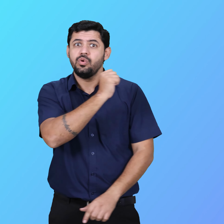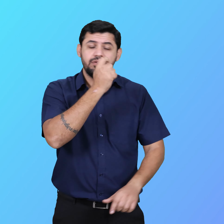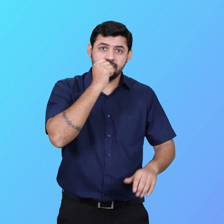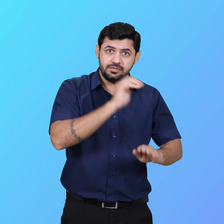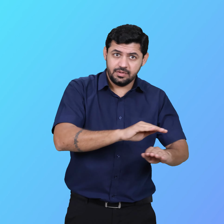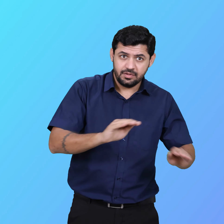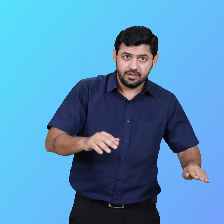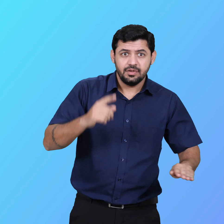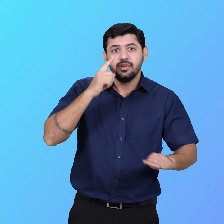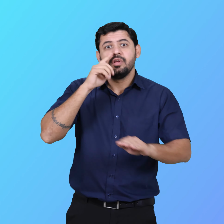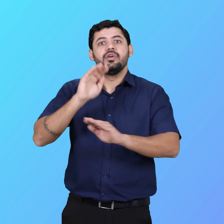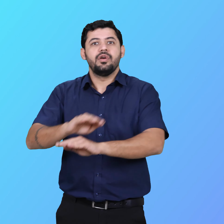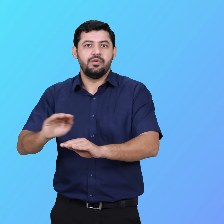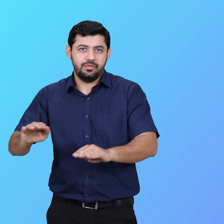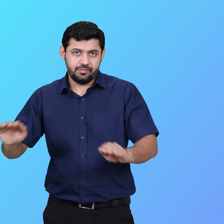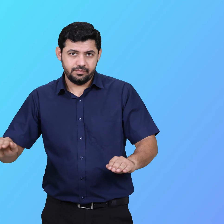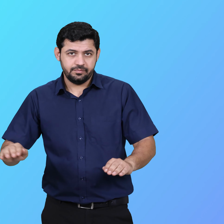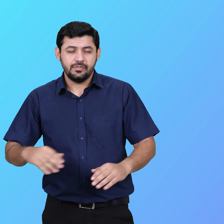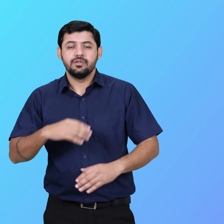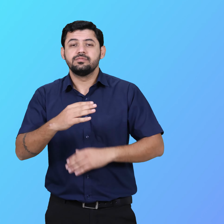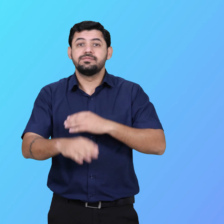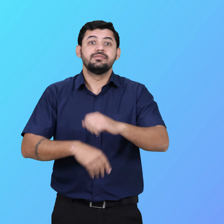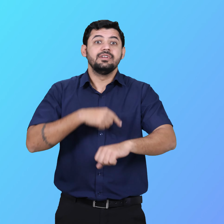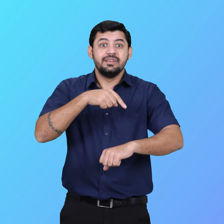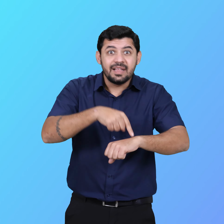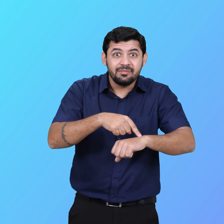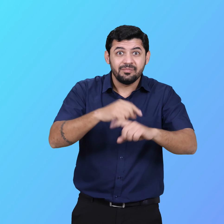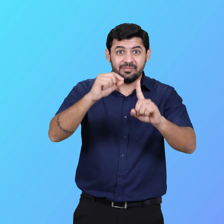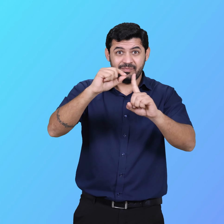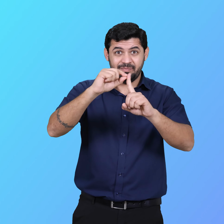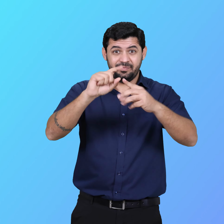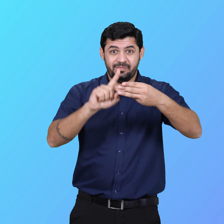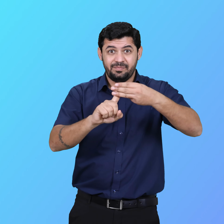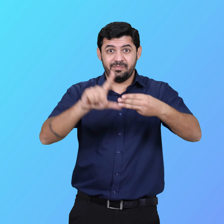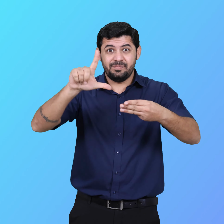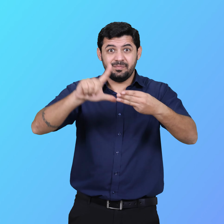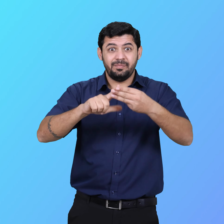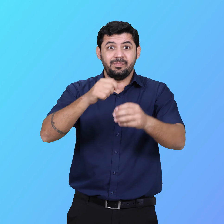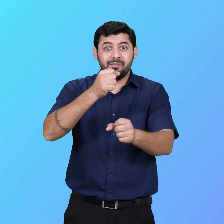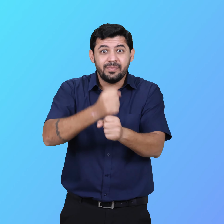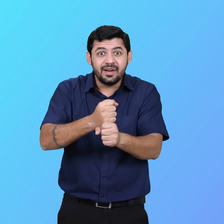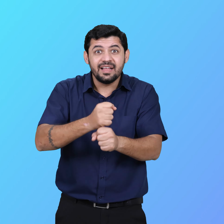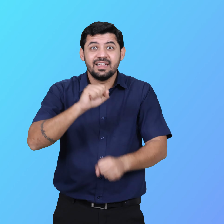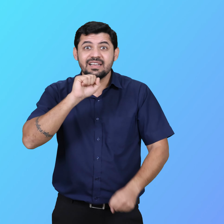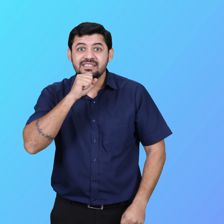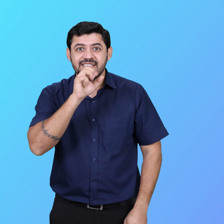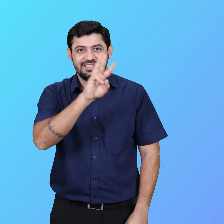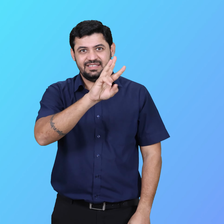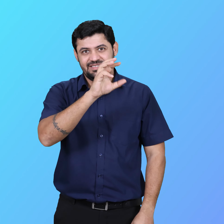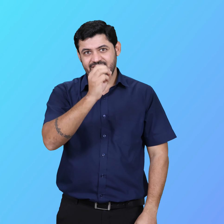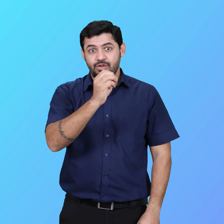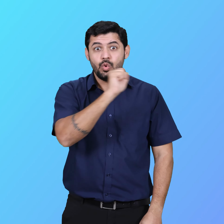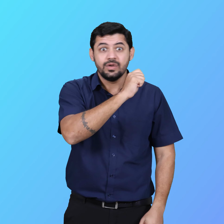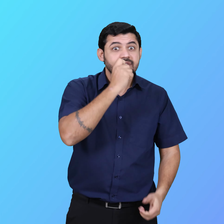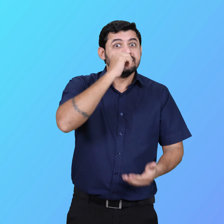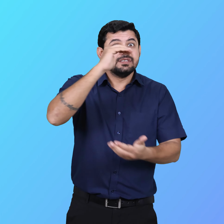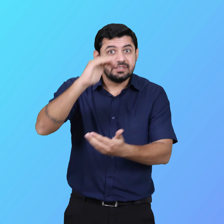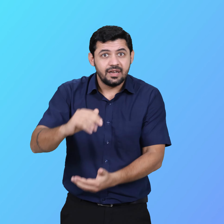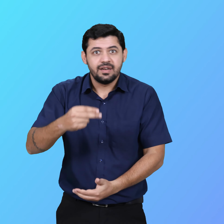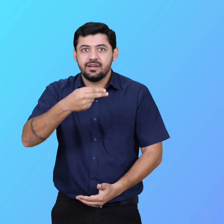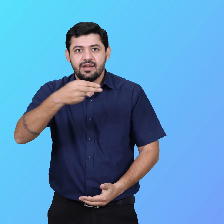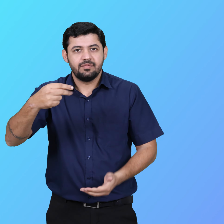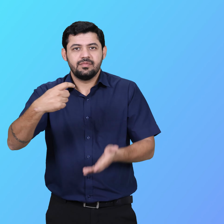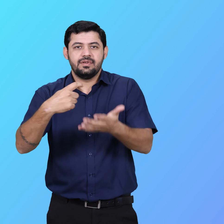When Peleg was 30 years old, he had a son named Reu.